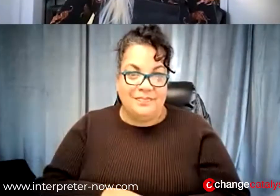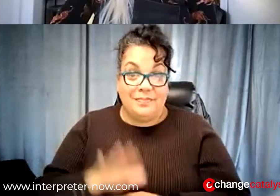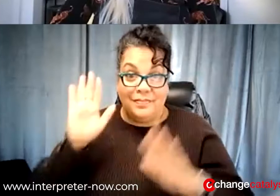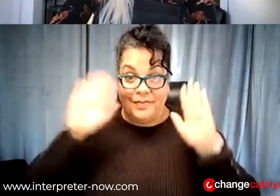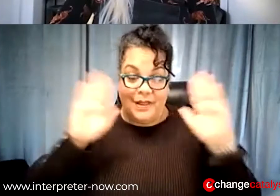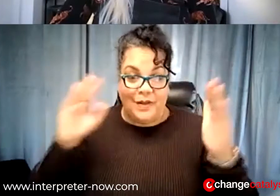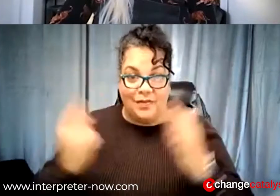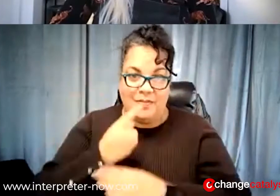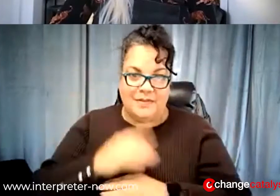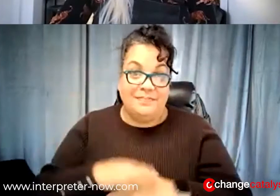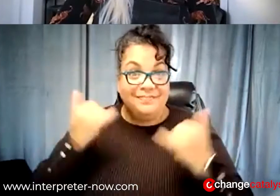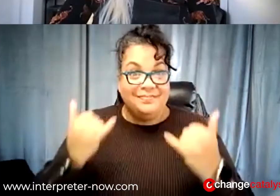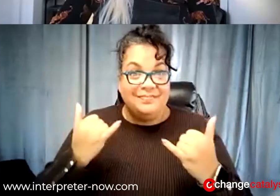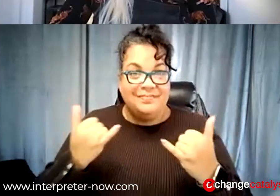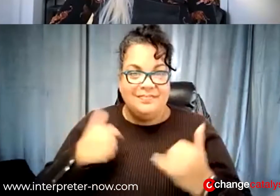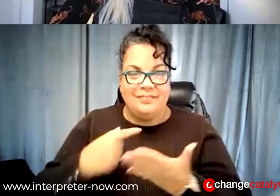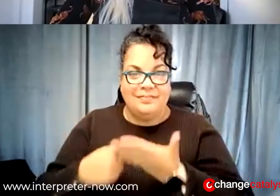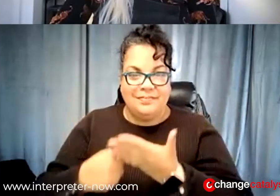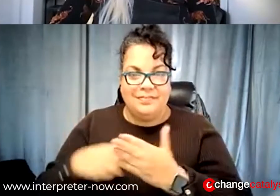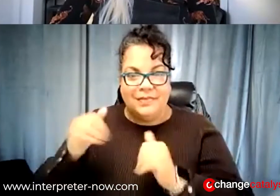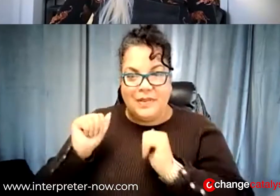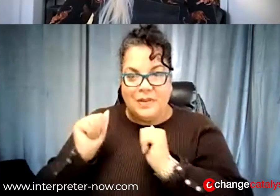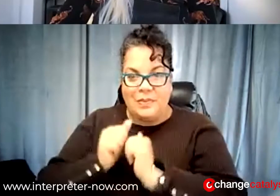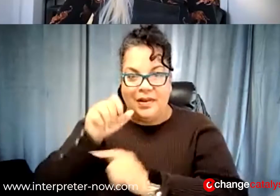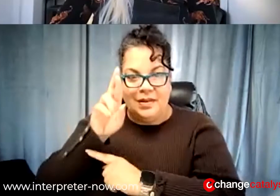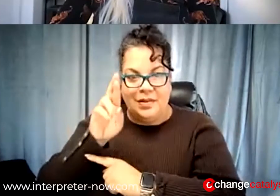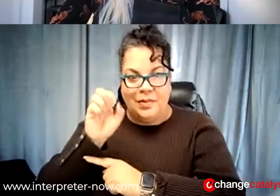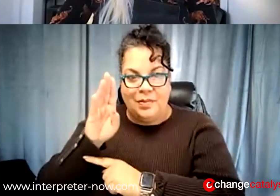Today, we'll be talking with Rebekah Bastian (she/her) and Kt McBratney (she/they), co-founders